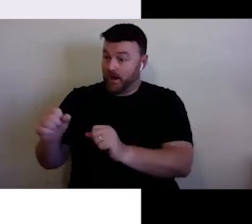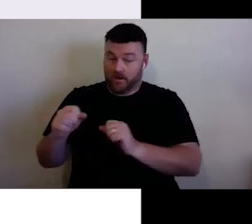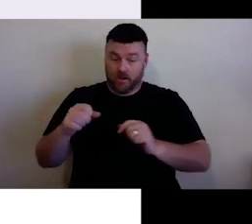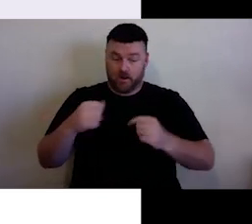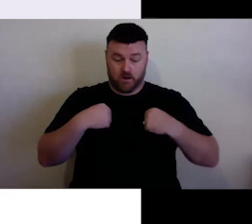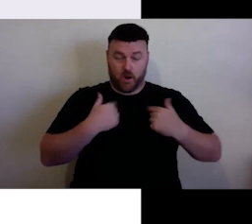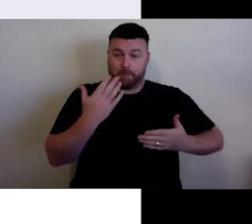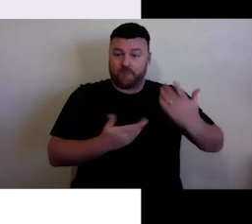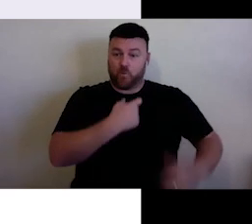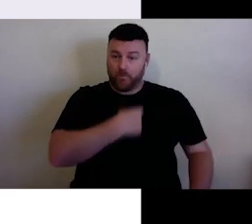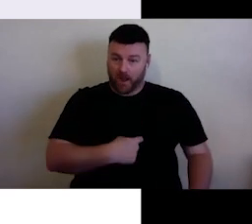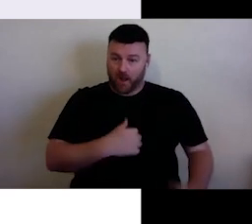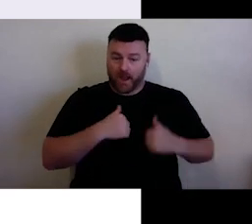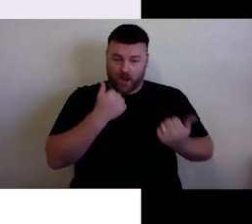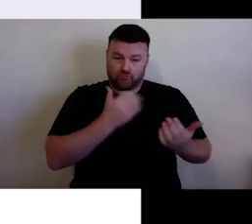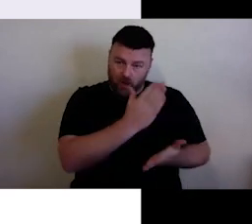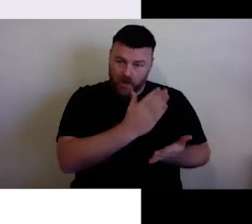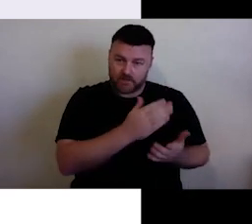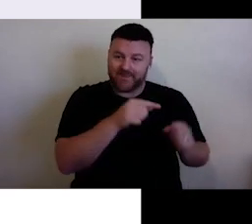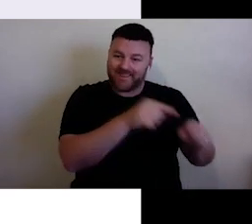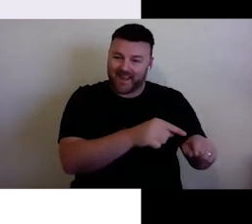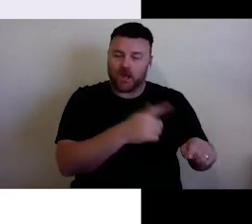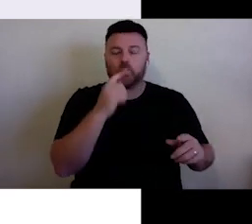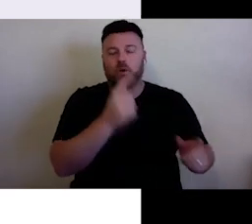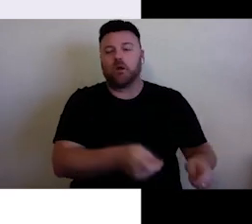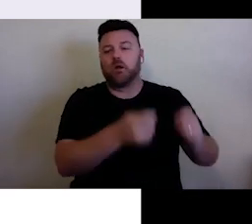I'll talk more about that a bit later. But they raise concerns for